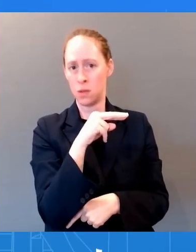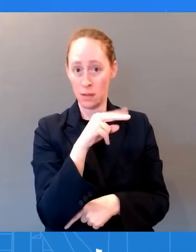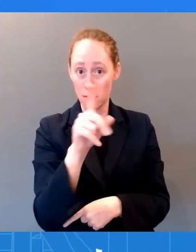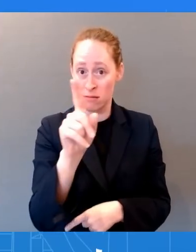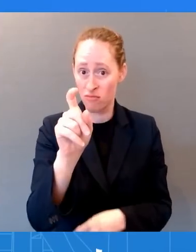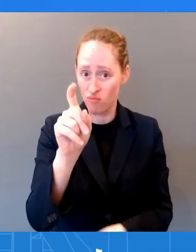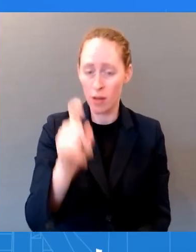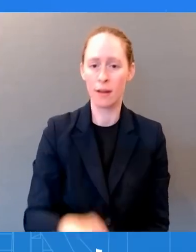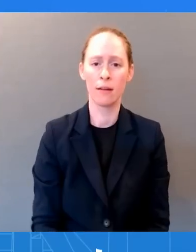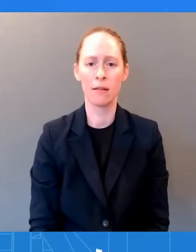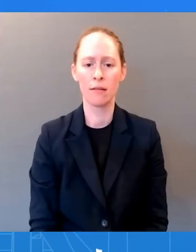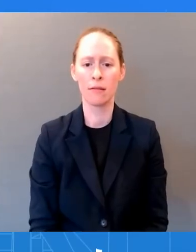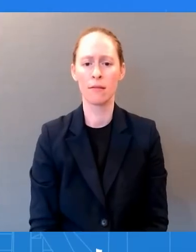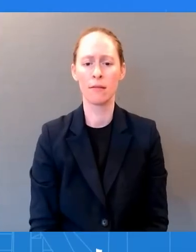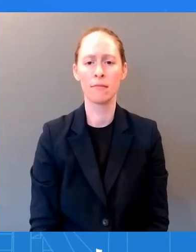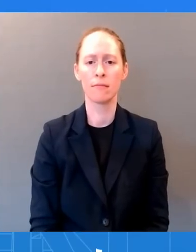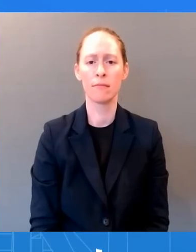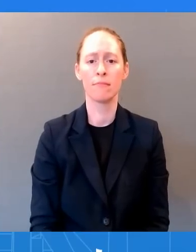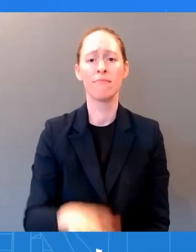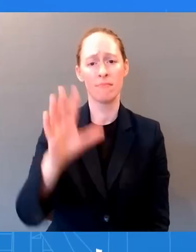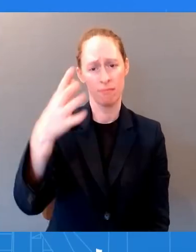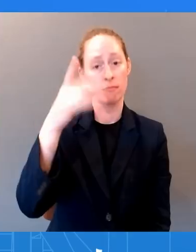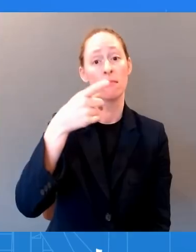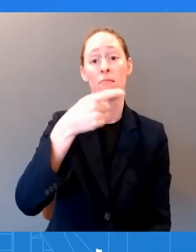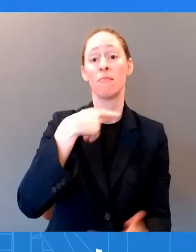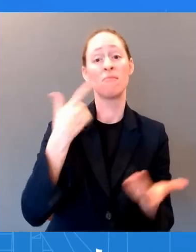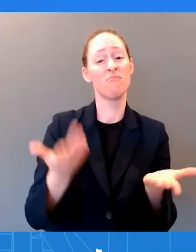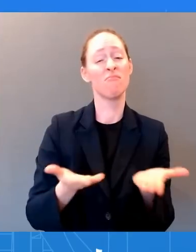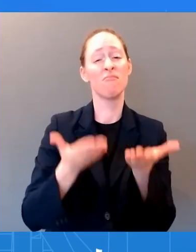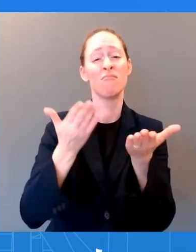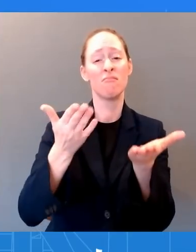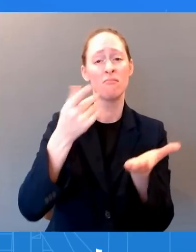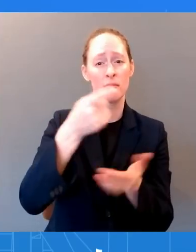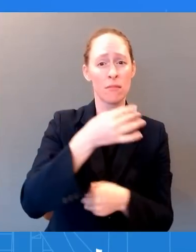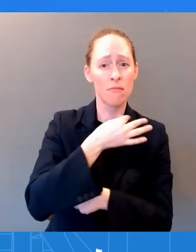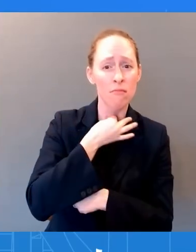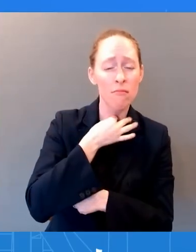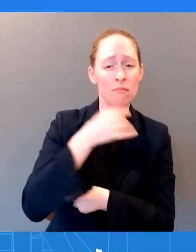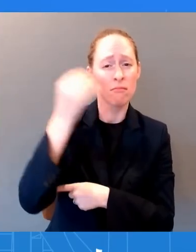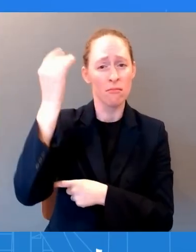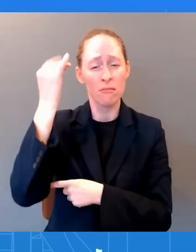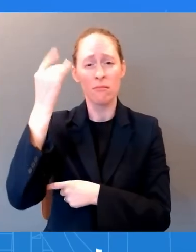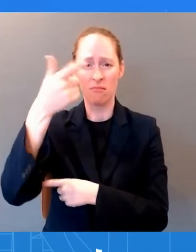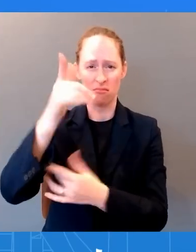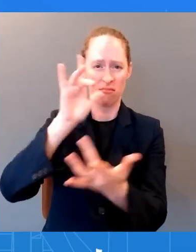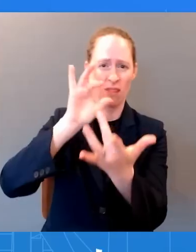but I would refer you to either ODNI or the Justice Department by any specific questions on this.